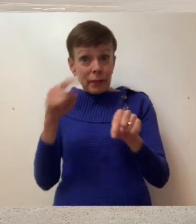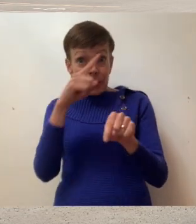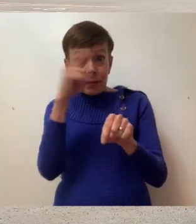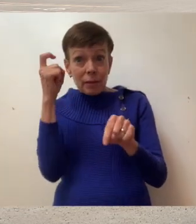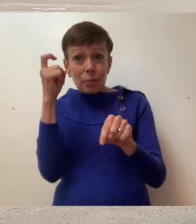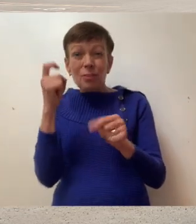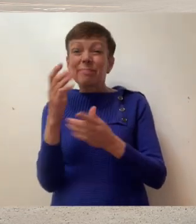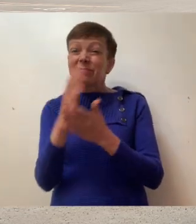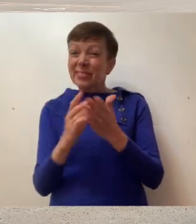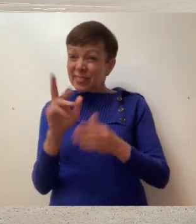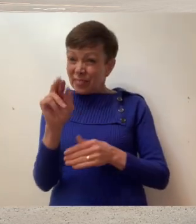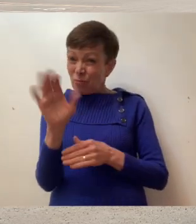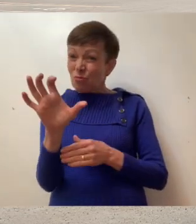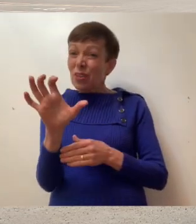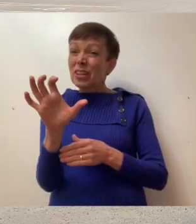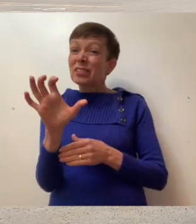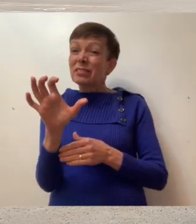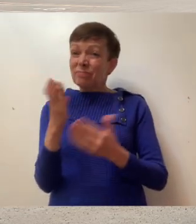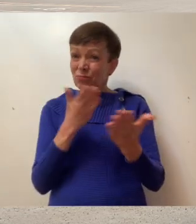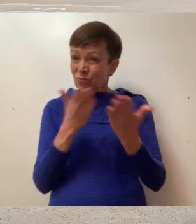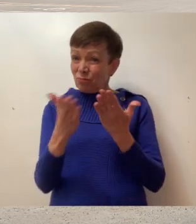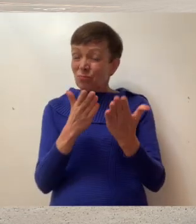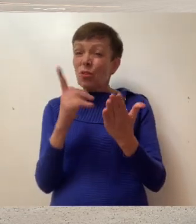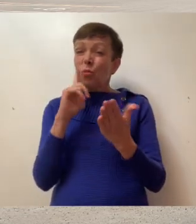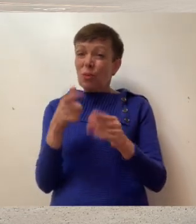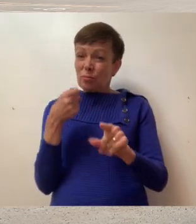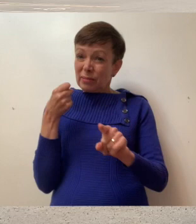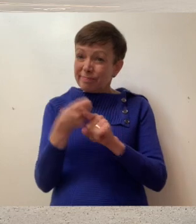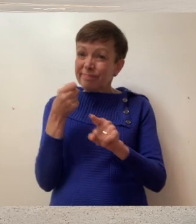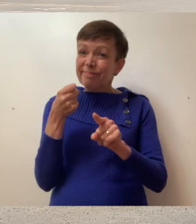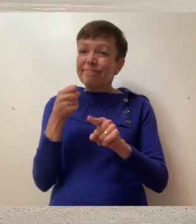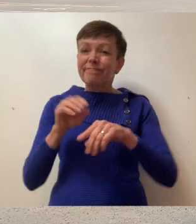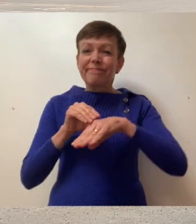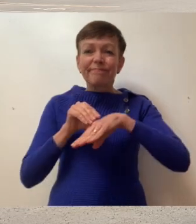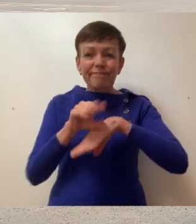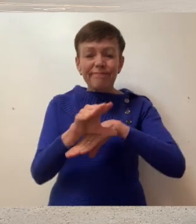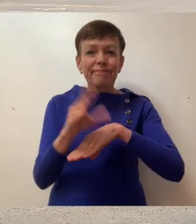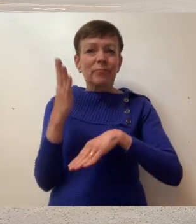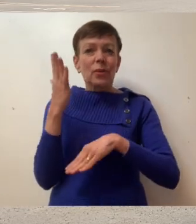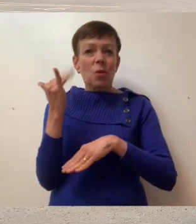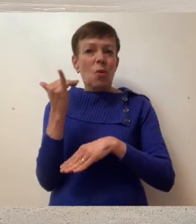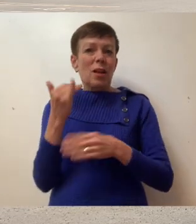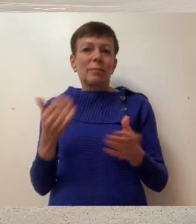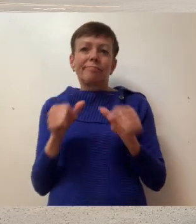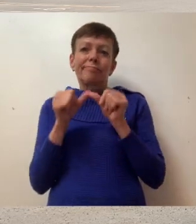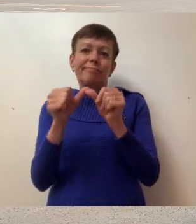will be impacted due to the ongoing closure of recreation facilities.